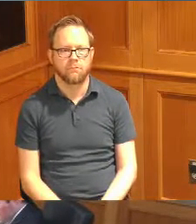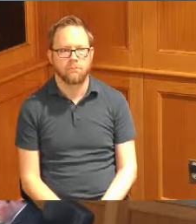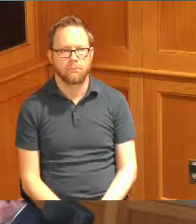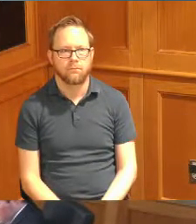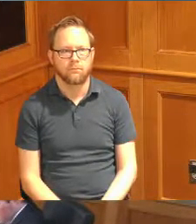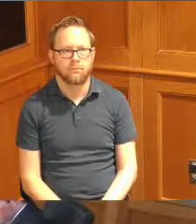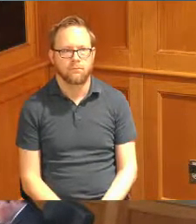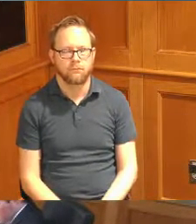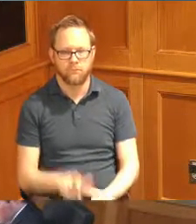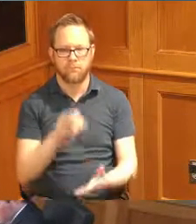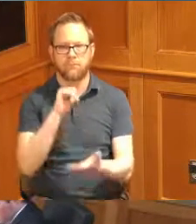amen